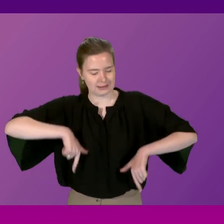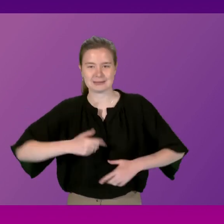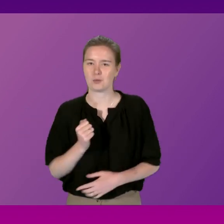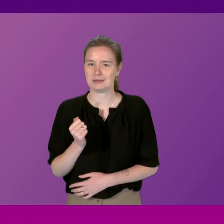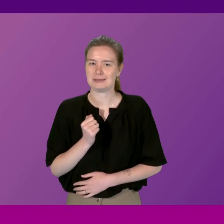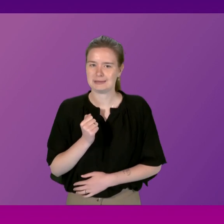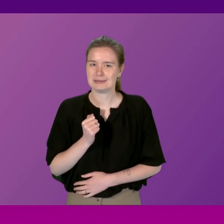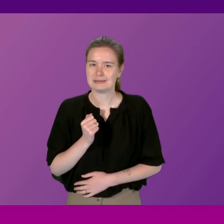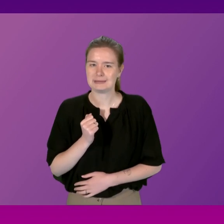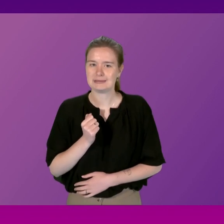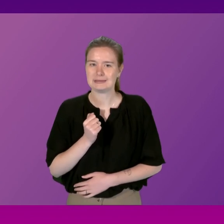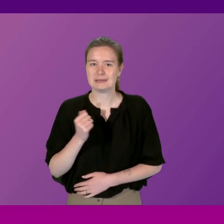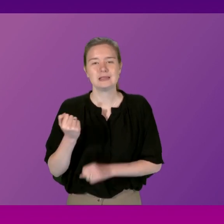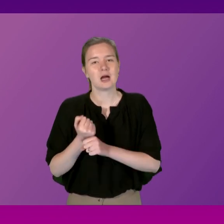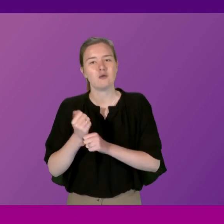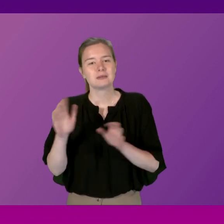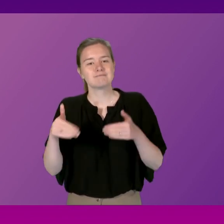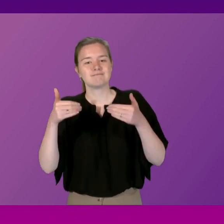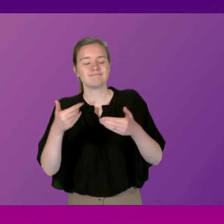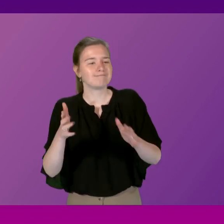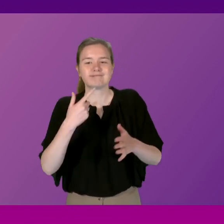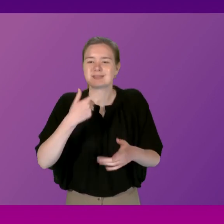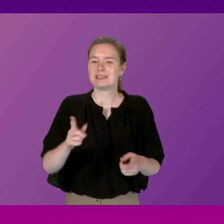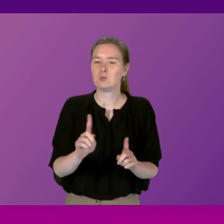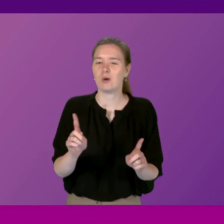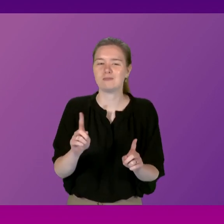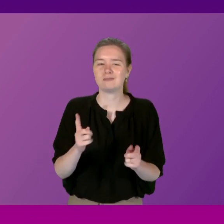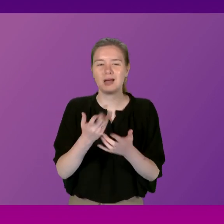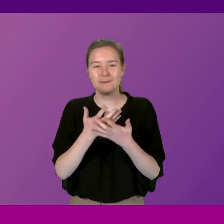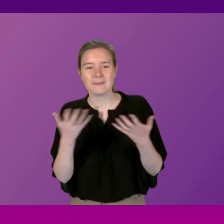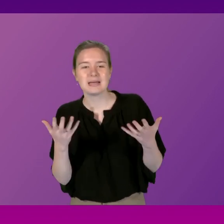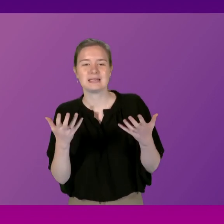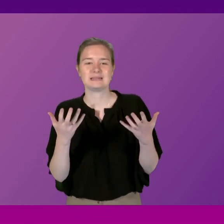The Government has lodged a motion that neglects to mention the many instances of failings